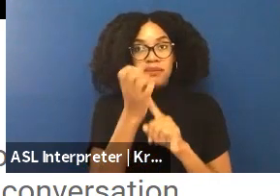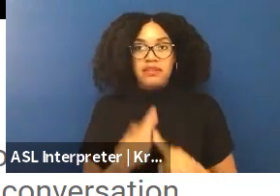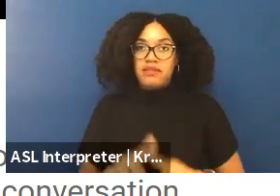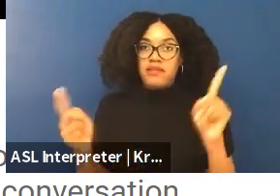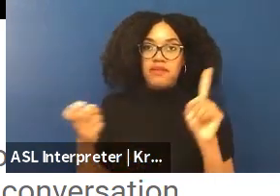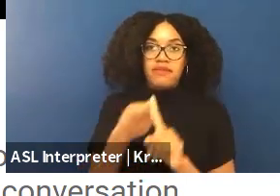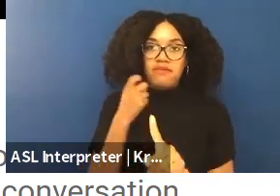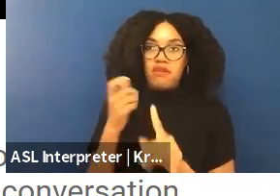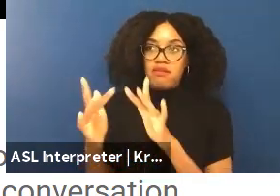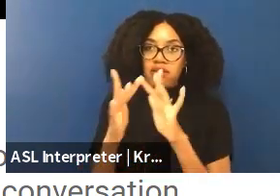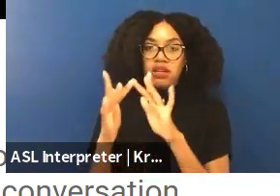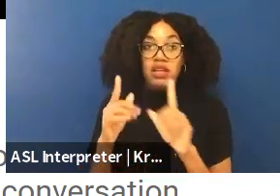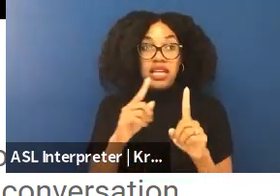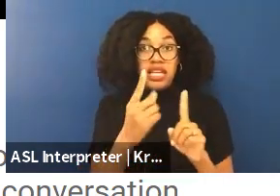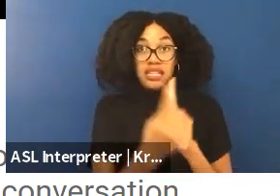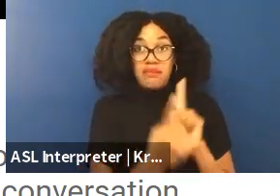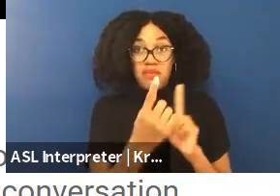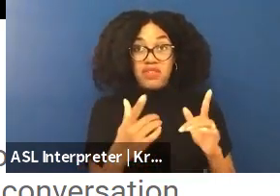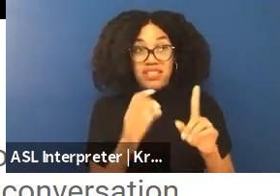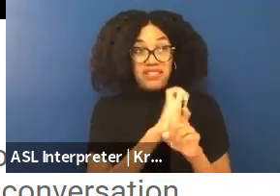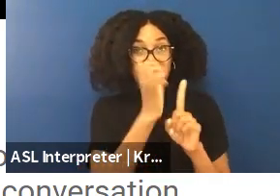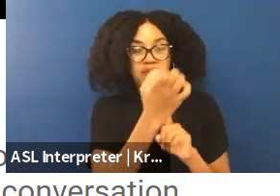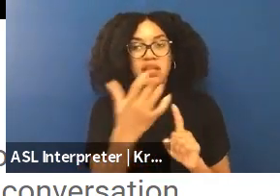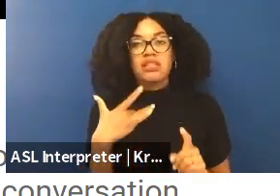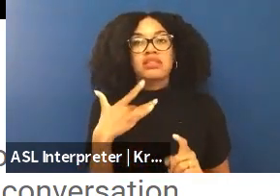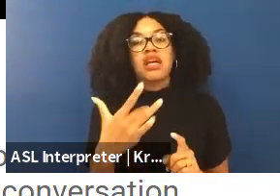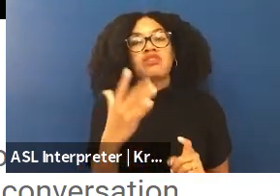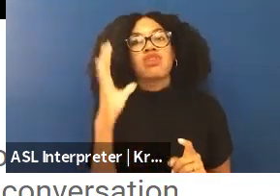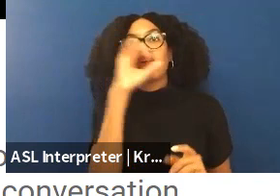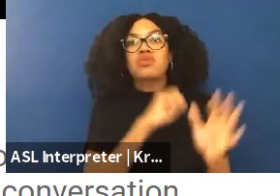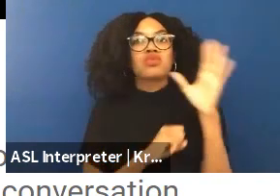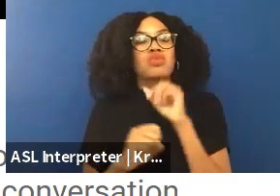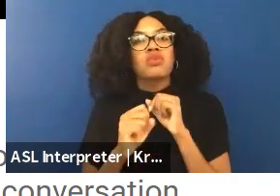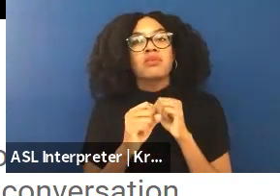for granted: that the students were going to make these connections. That they were going to be over